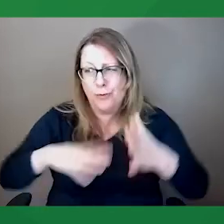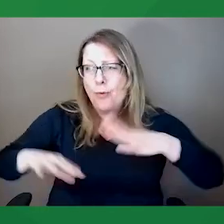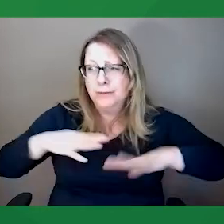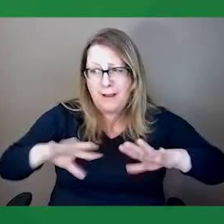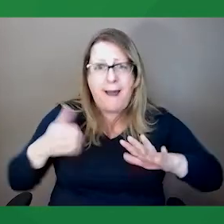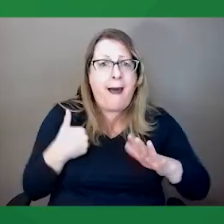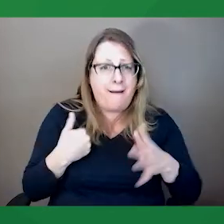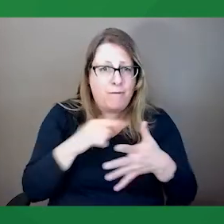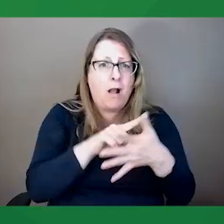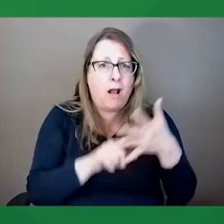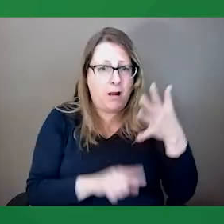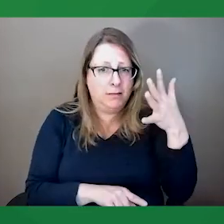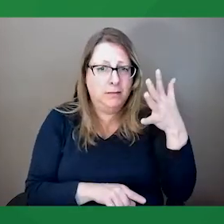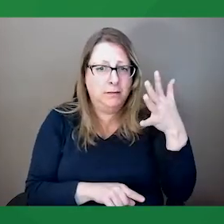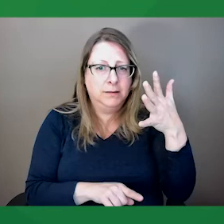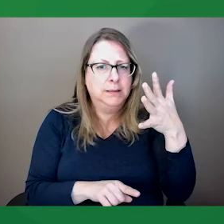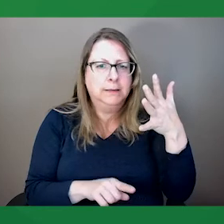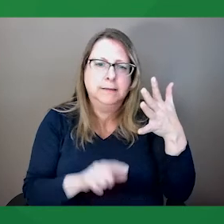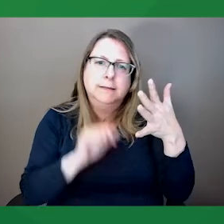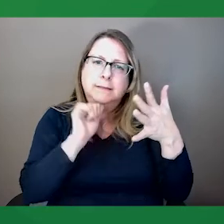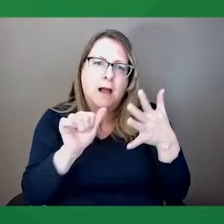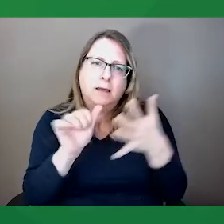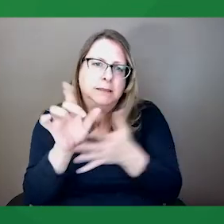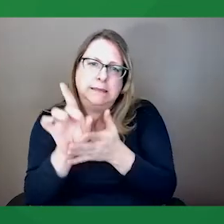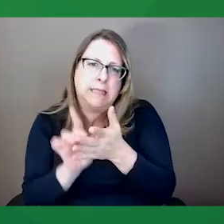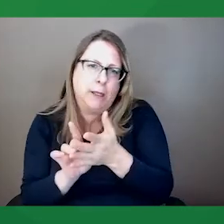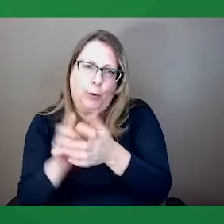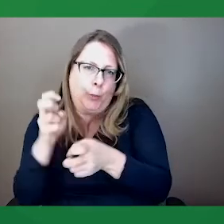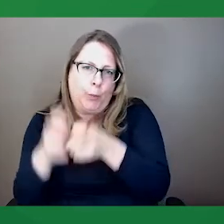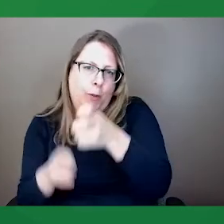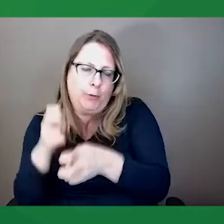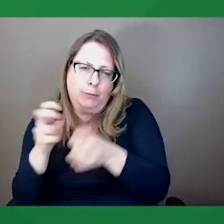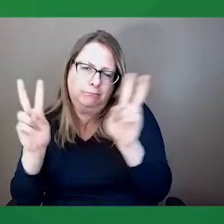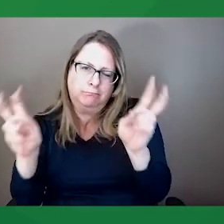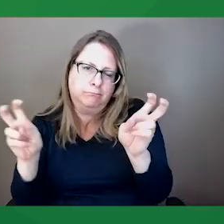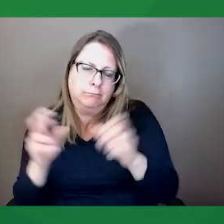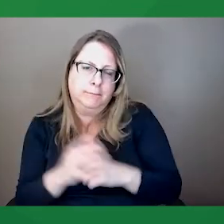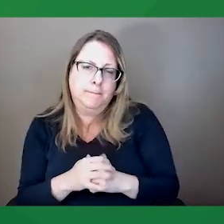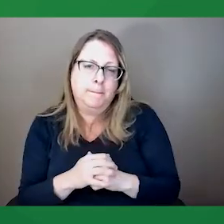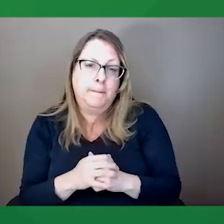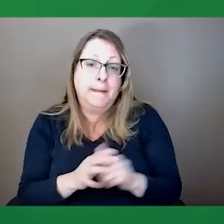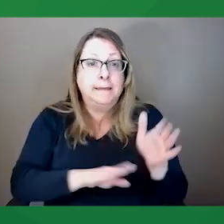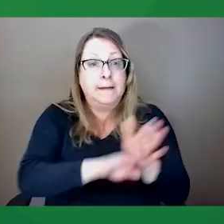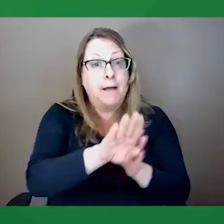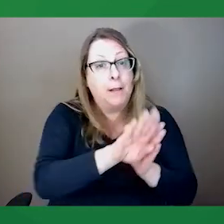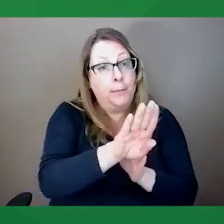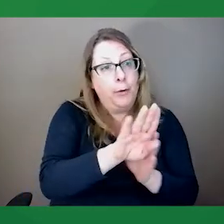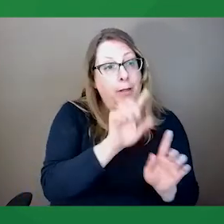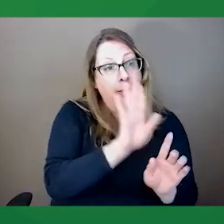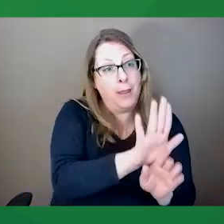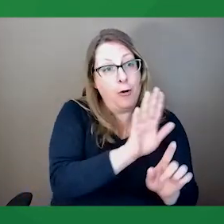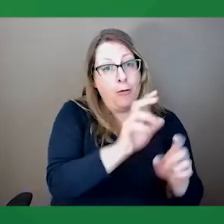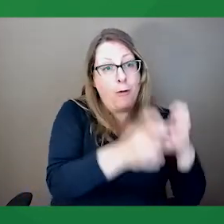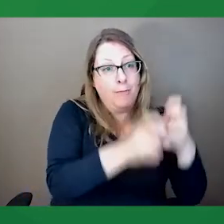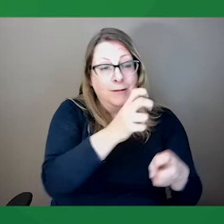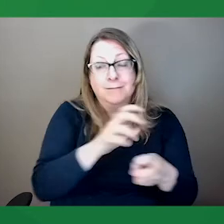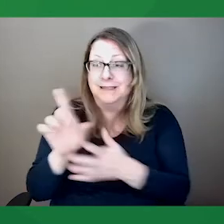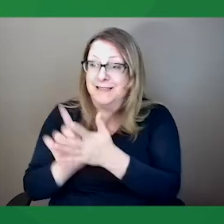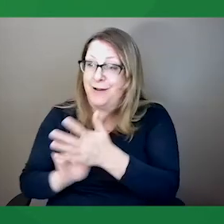Those are clothing patterns that are out there that we use. And this is not a "designer problem,"